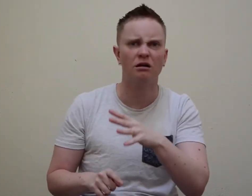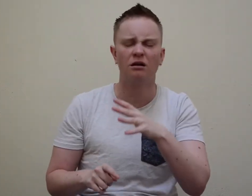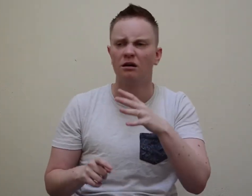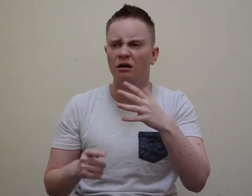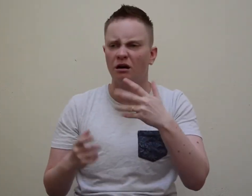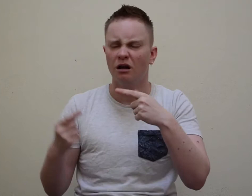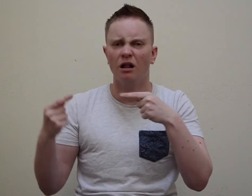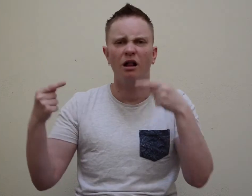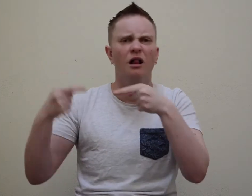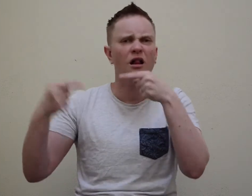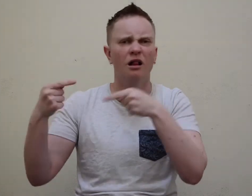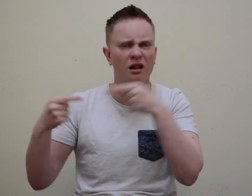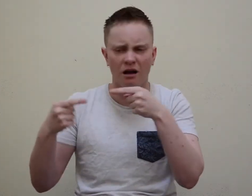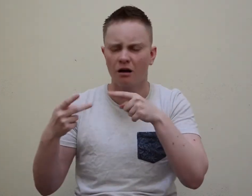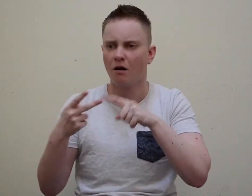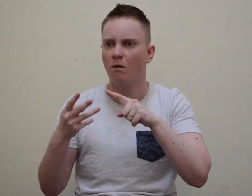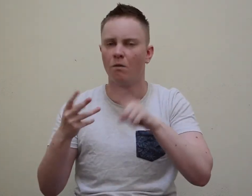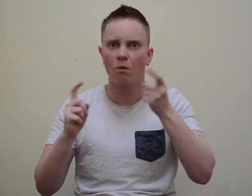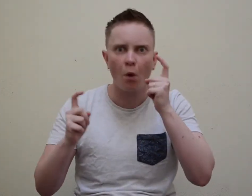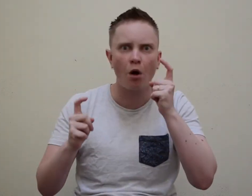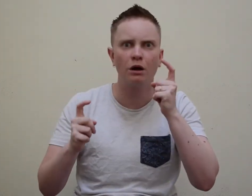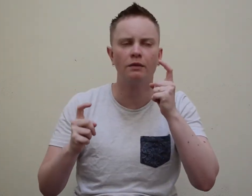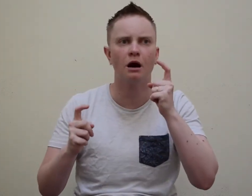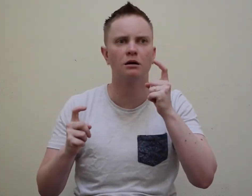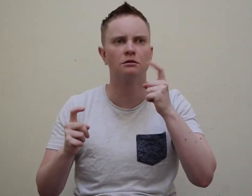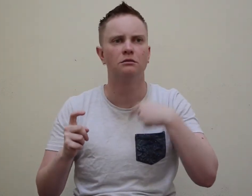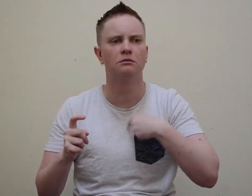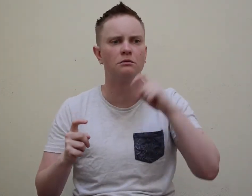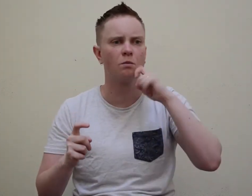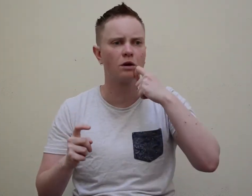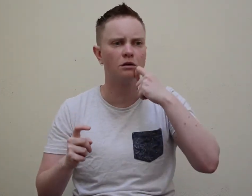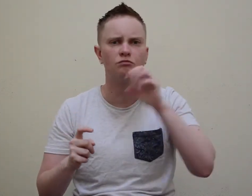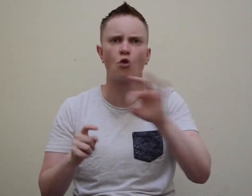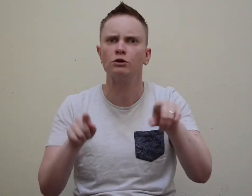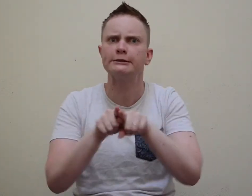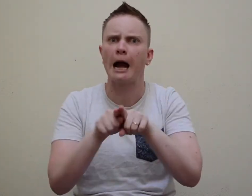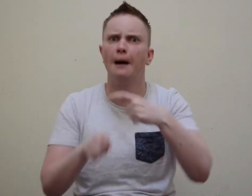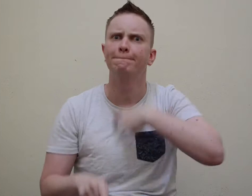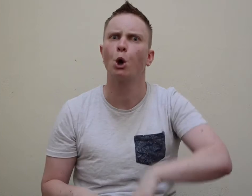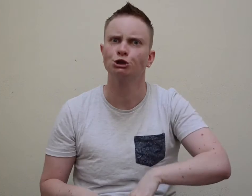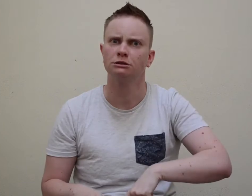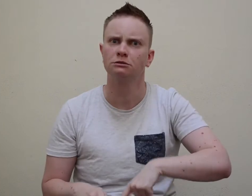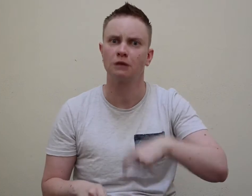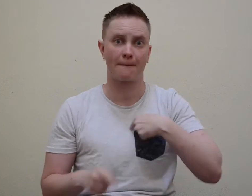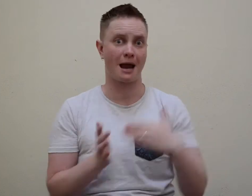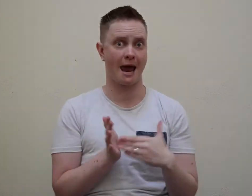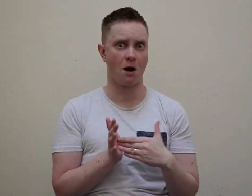and or that, if we argued I would lose interest, or I may not be the same person